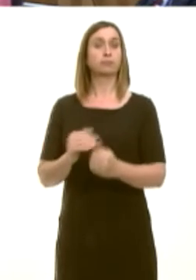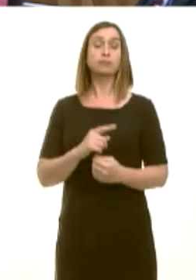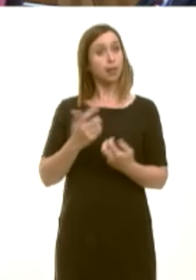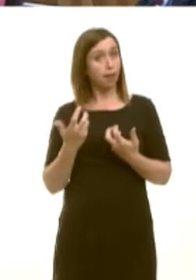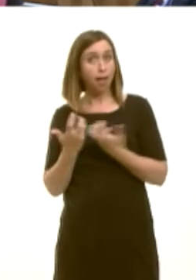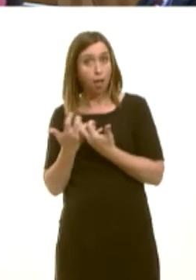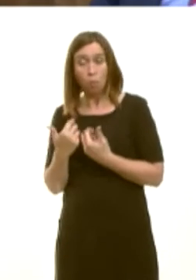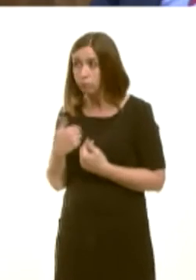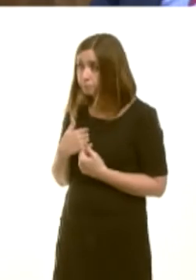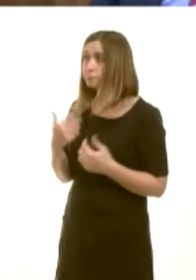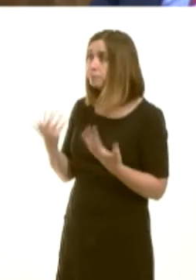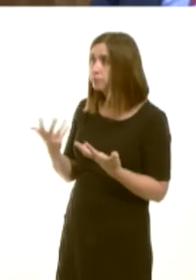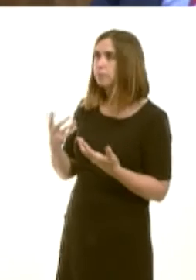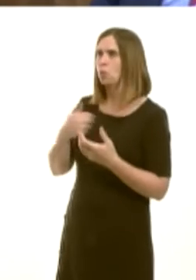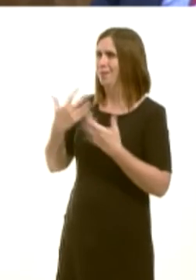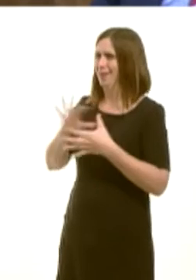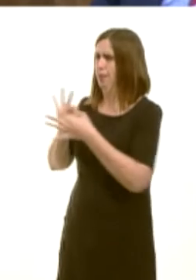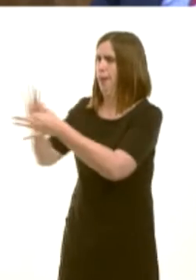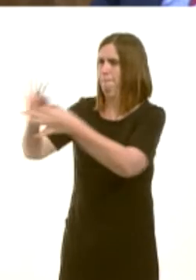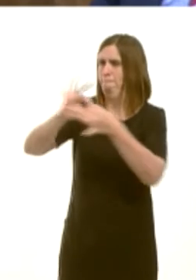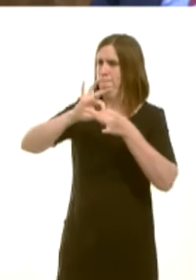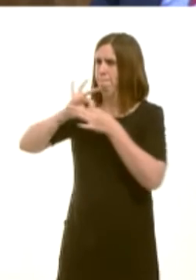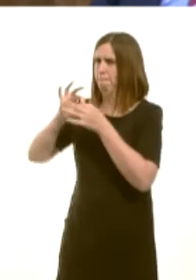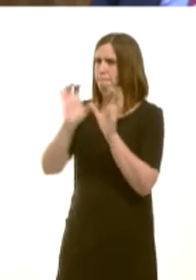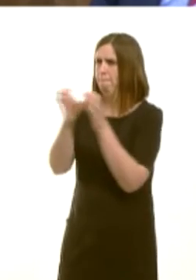I can give the Member four examples of where that is happening. Firstly, creating the right